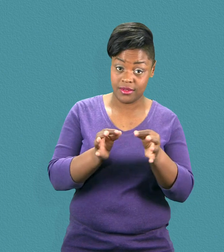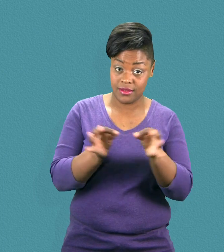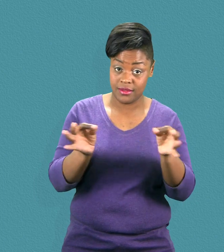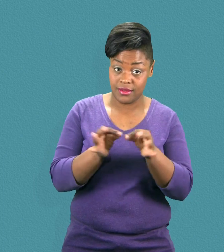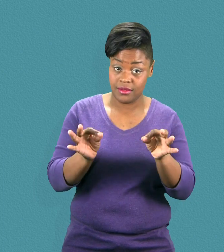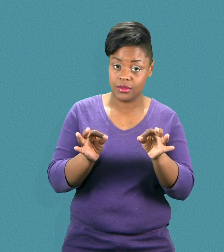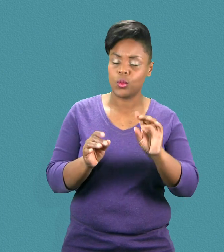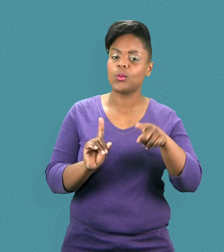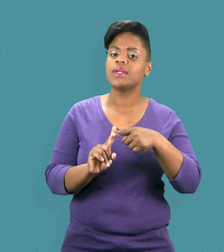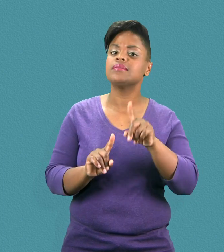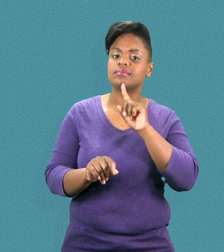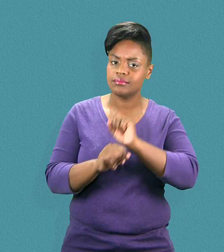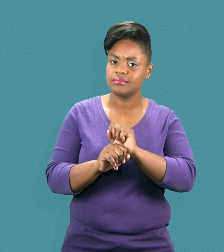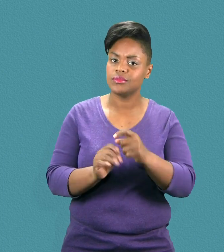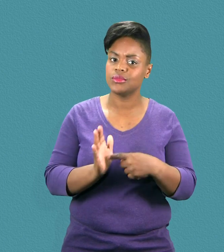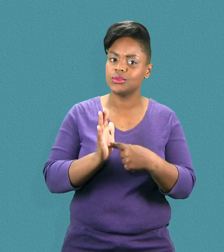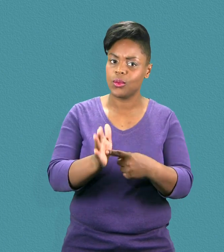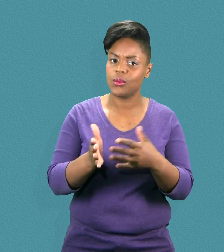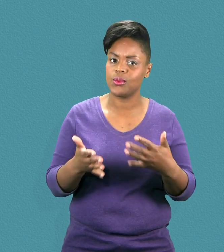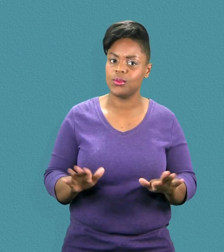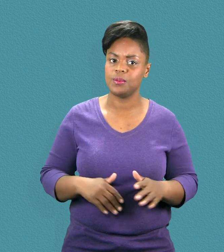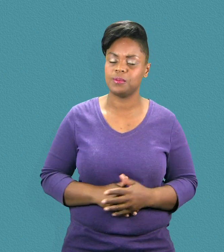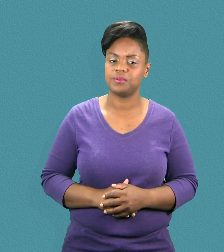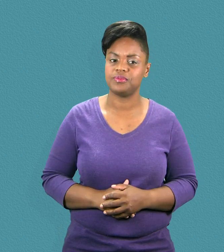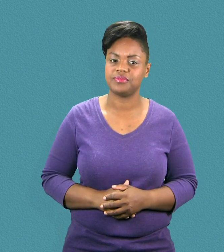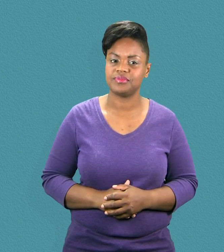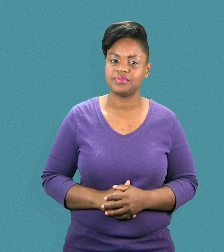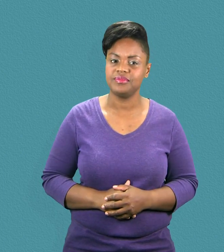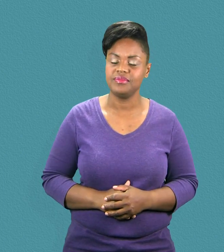in the United States with captions after certain dates.